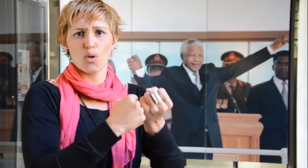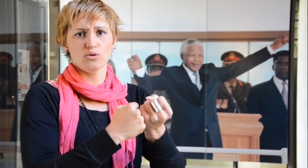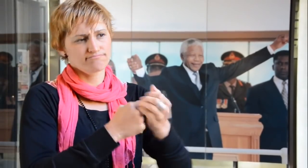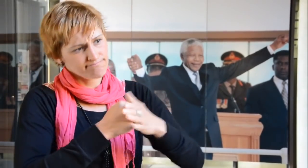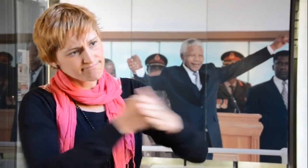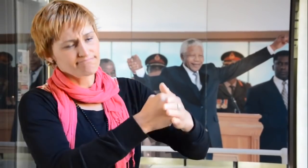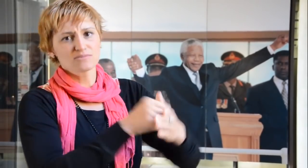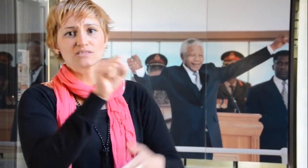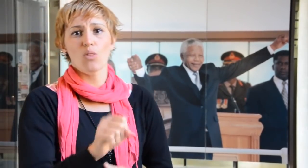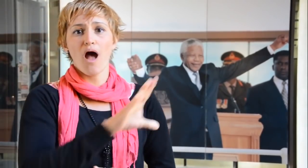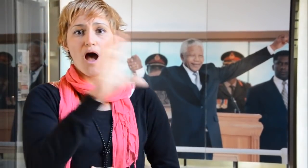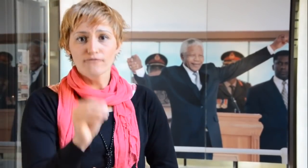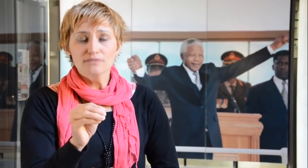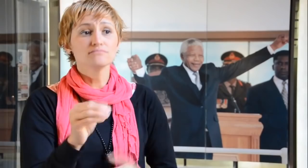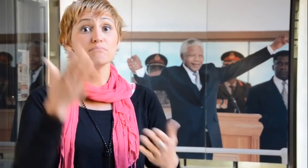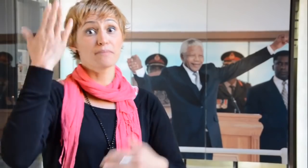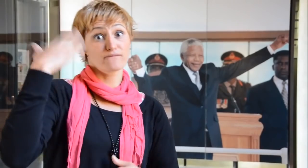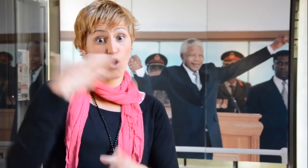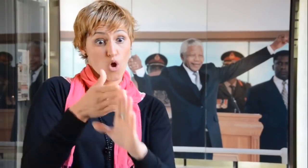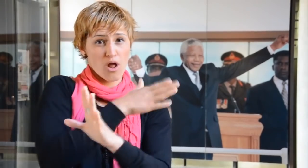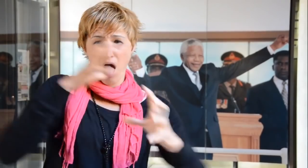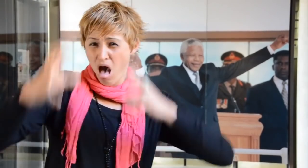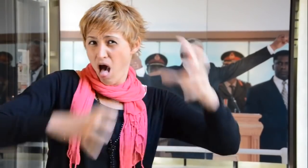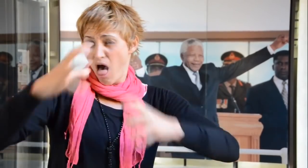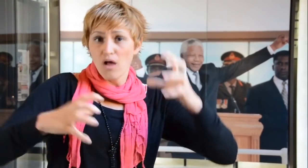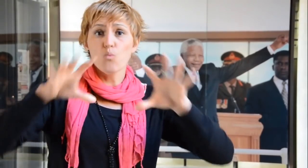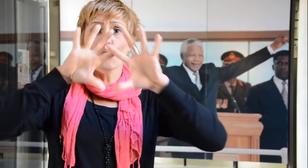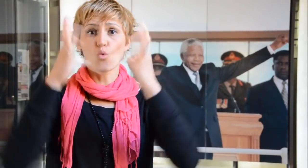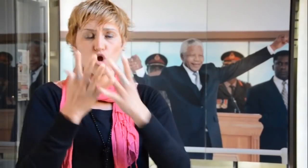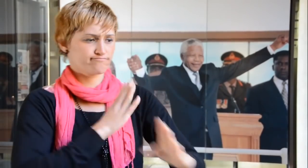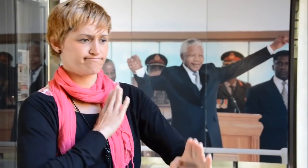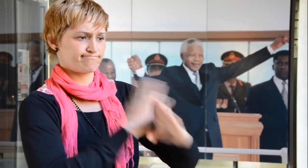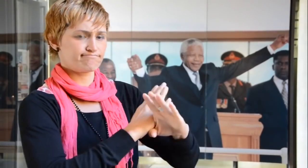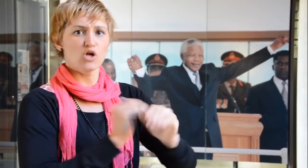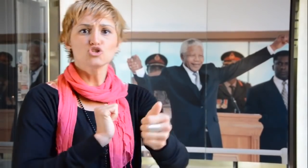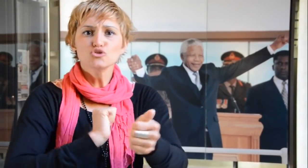asking for the world’s support towards South Africa. During the apartheid conflicts, countries around the world